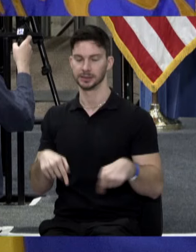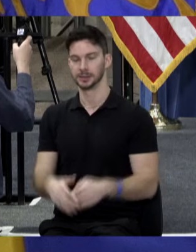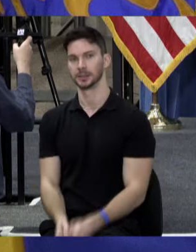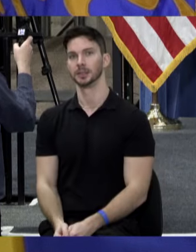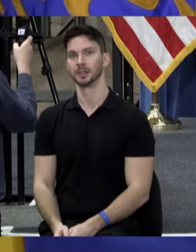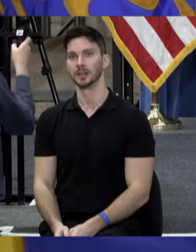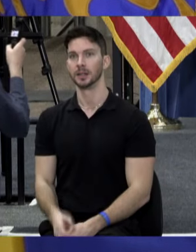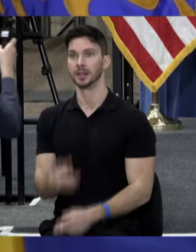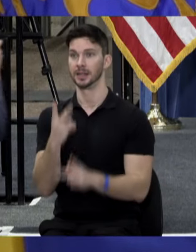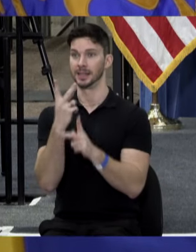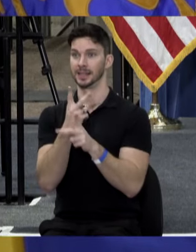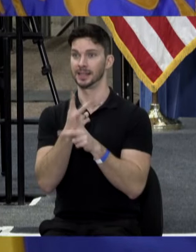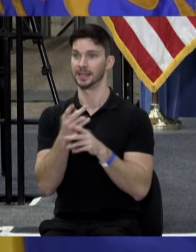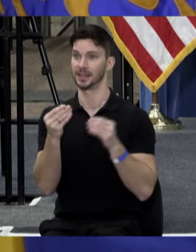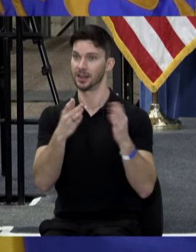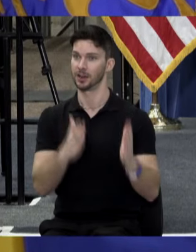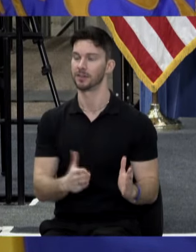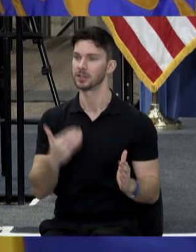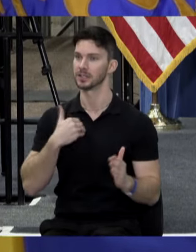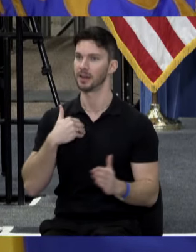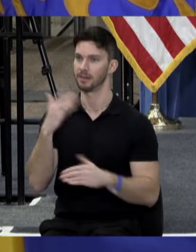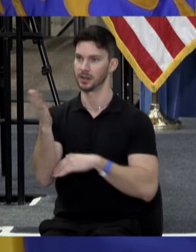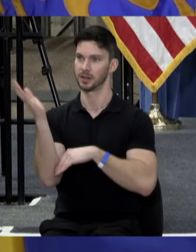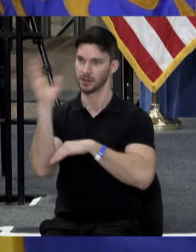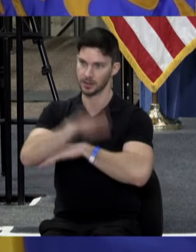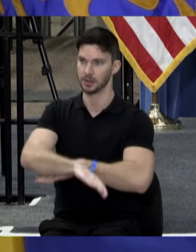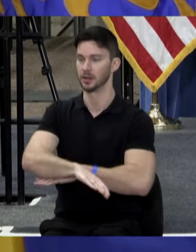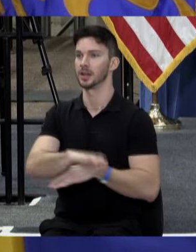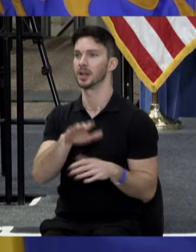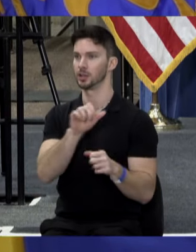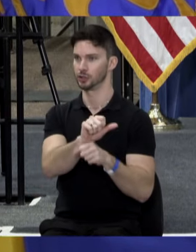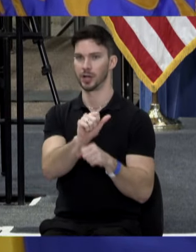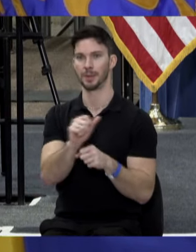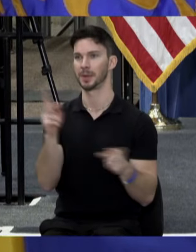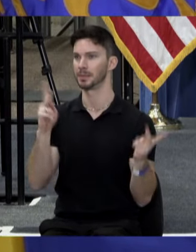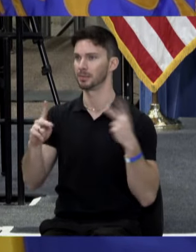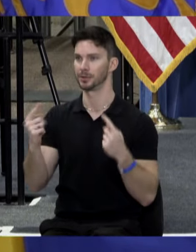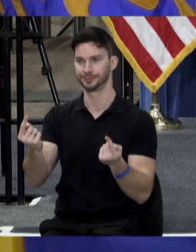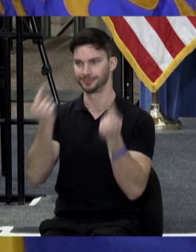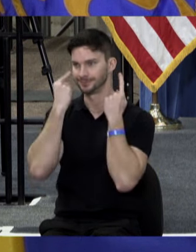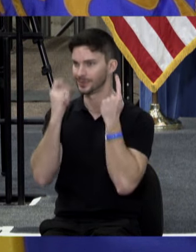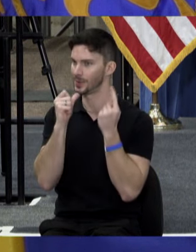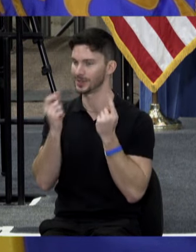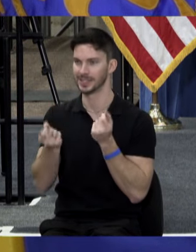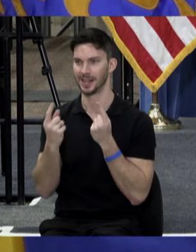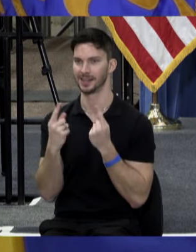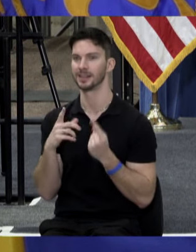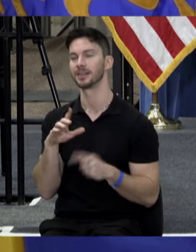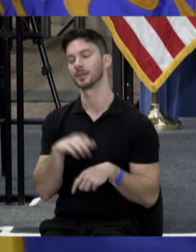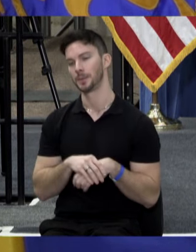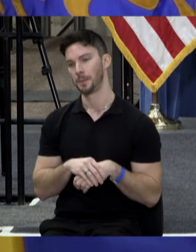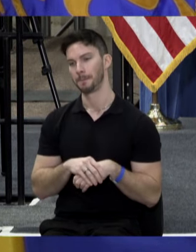Caregivers have a 24/7 job that people really, really, really don't understand. And that's why